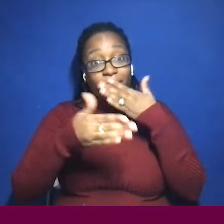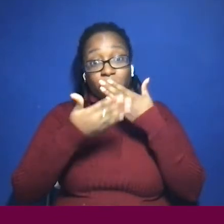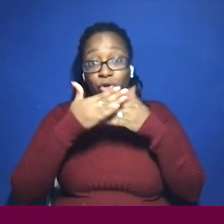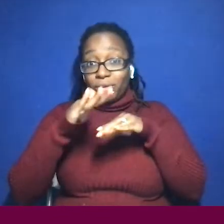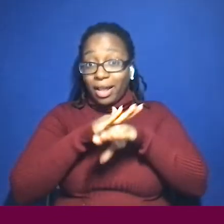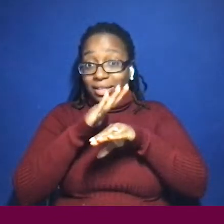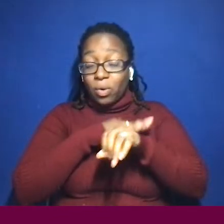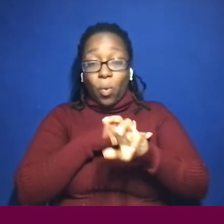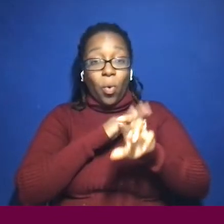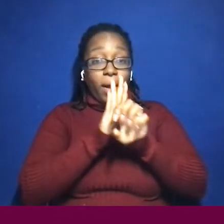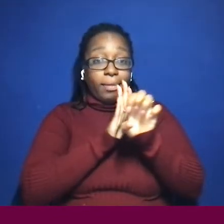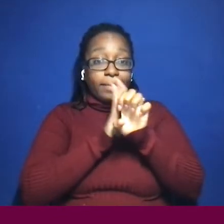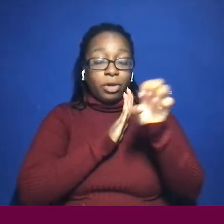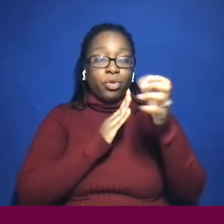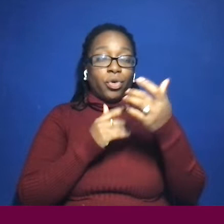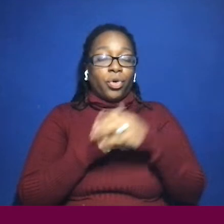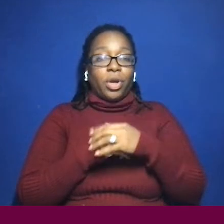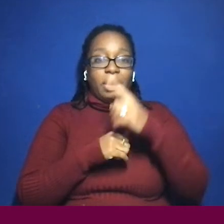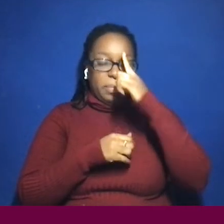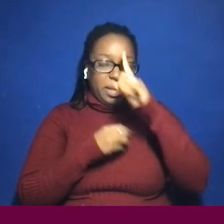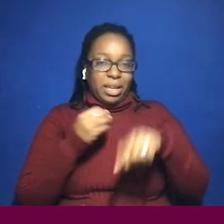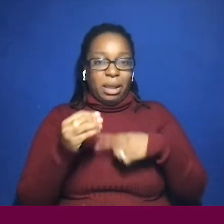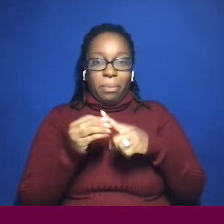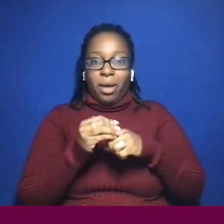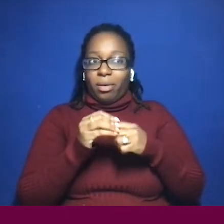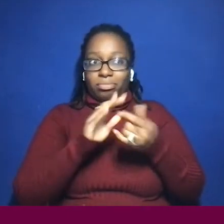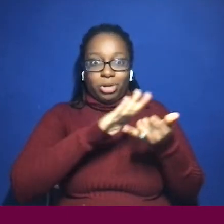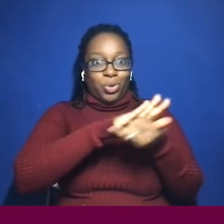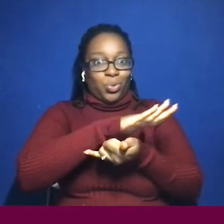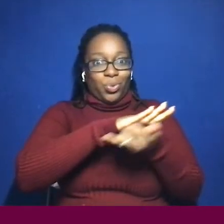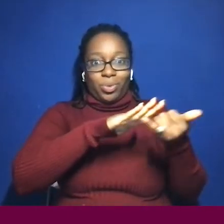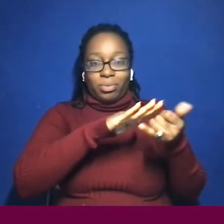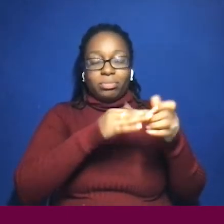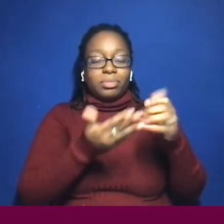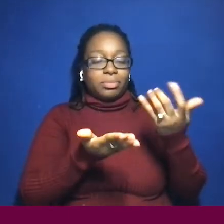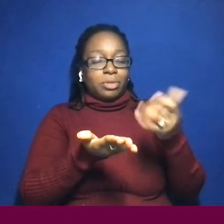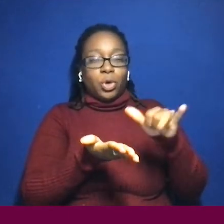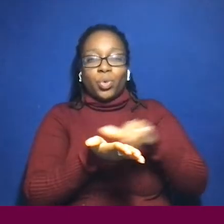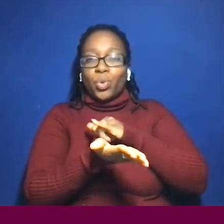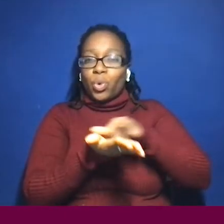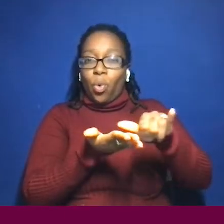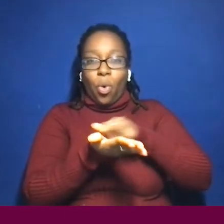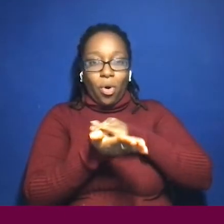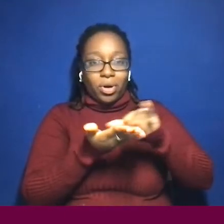elevators where there should be. I'm thinking of the New York City subway. But in a hospital,